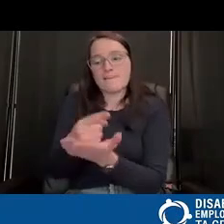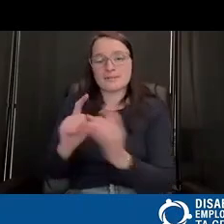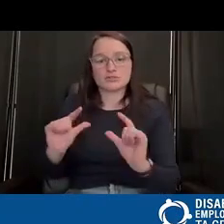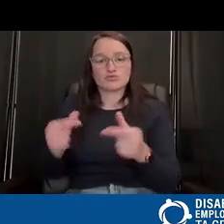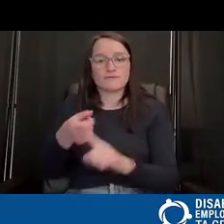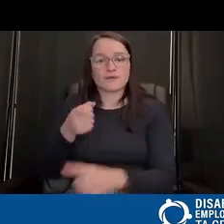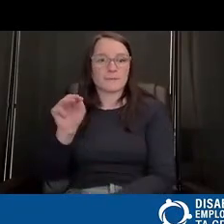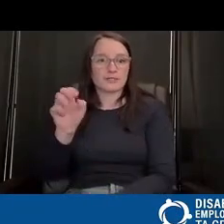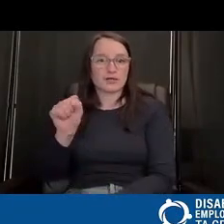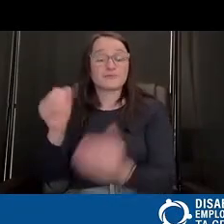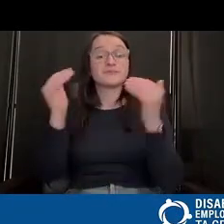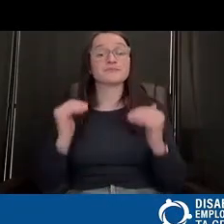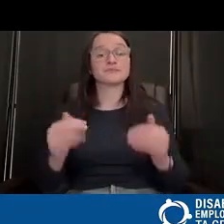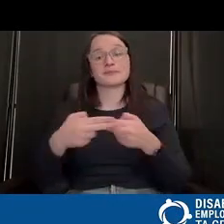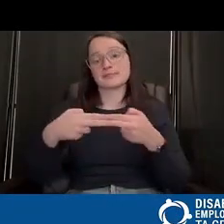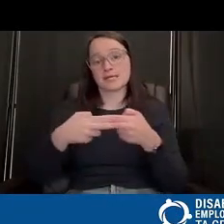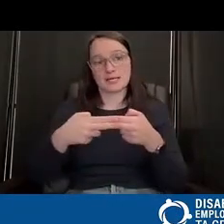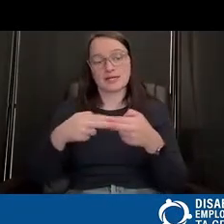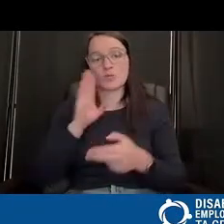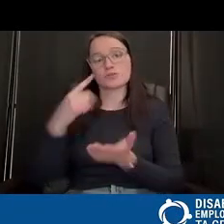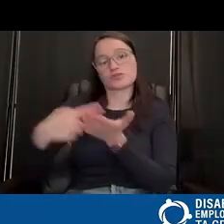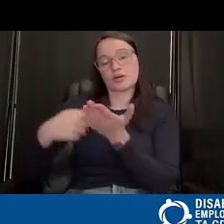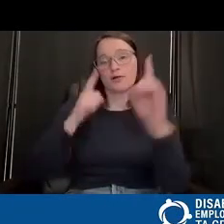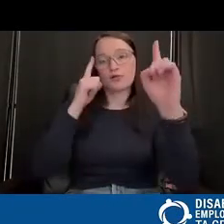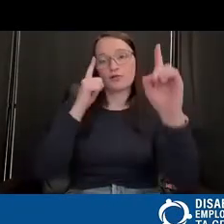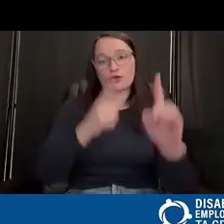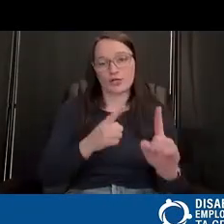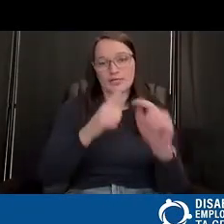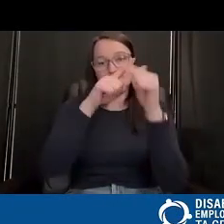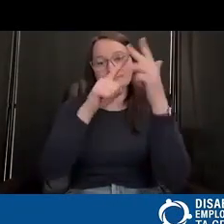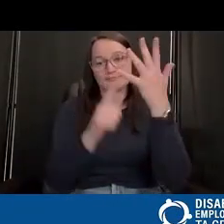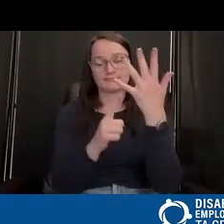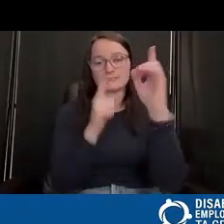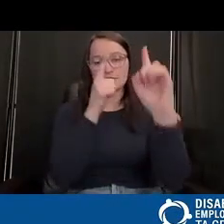to the next slide. I'll quickly talk learning objectives. All right, so here is what we hope